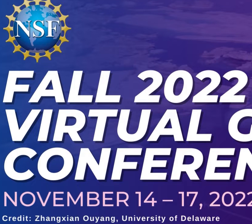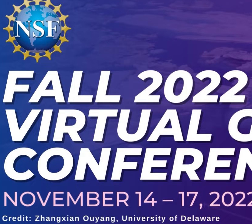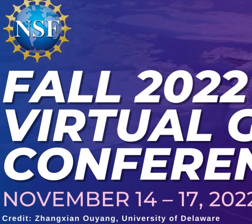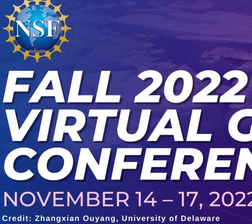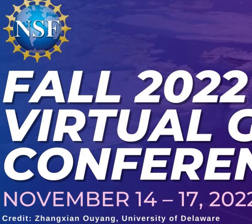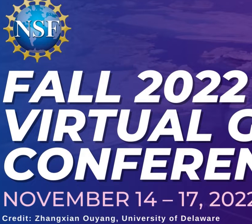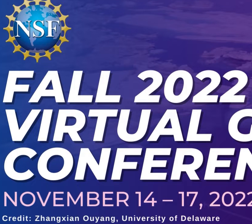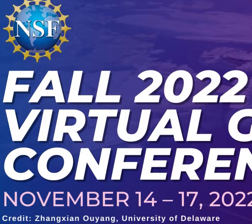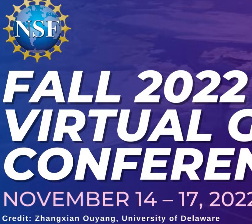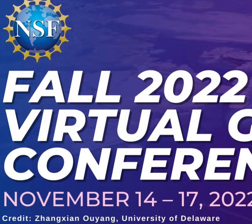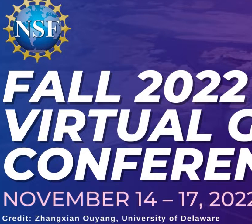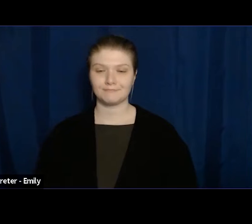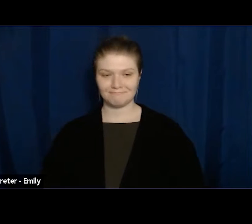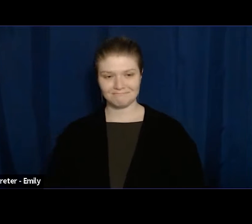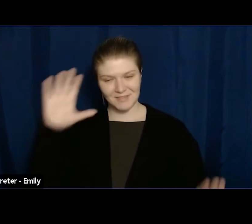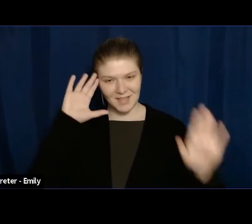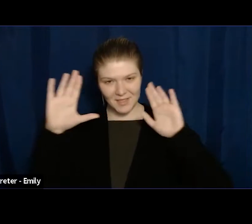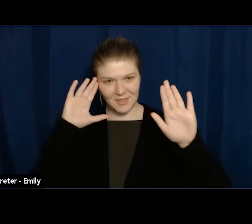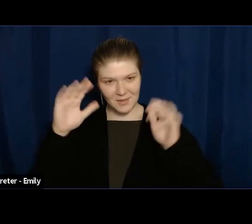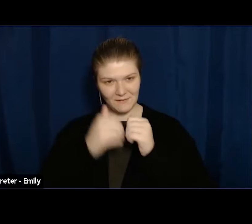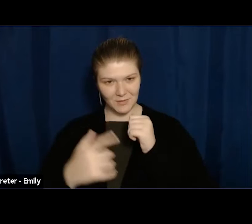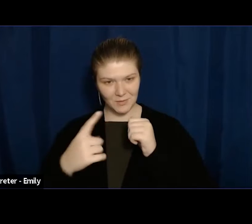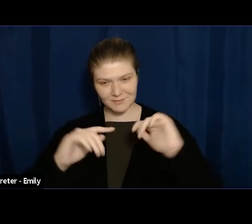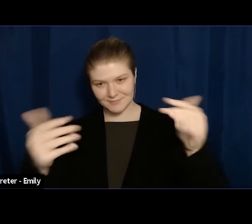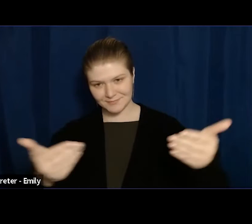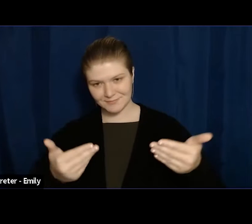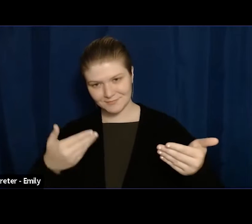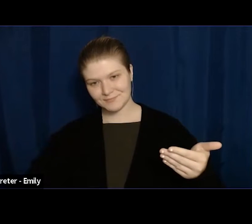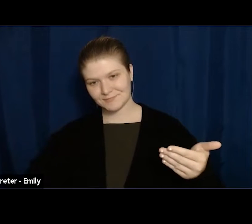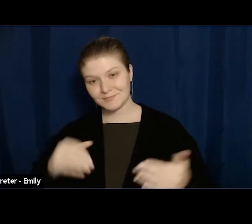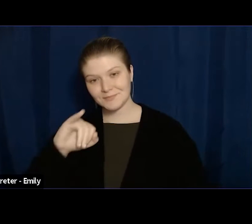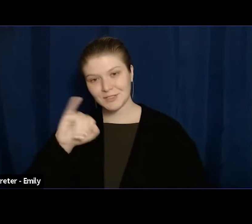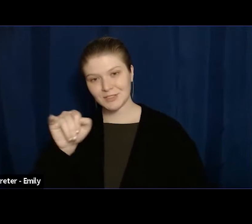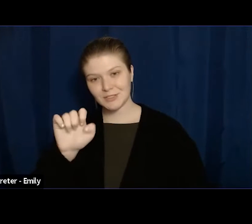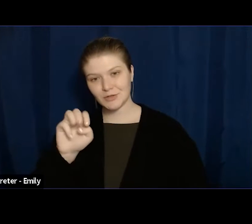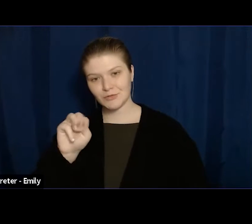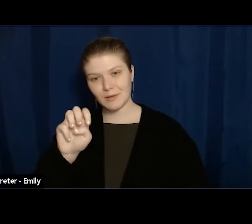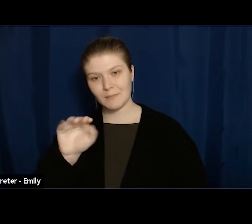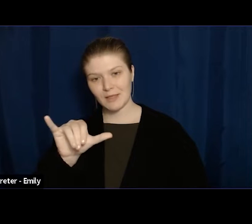Jeremy Leffler: Hello, everyone, and welcome. My name is Jeremy Leffler. And I work in the Policy Office at the National Science Foundation.